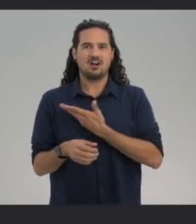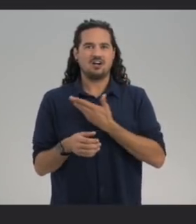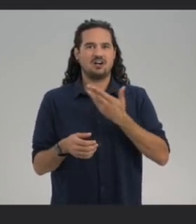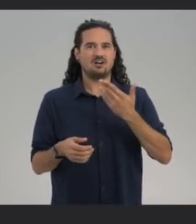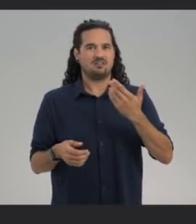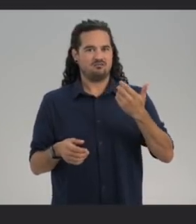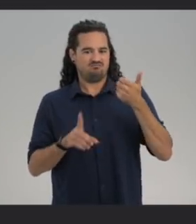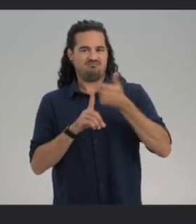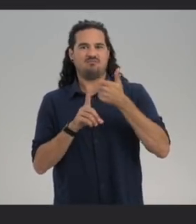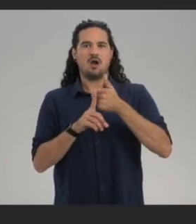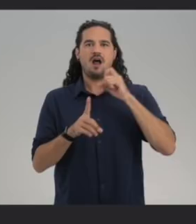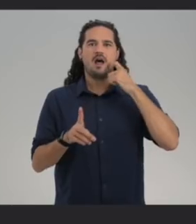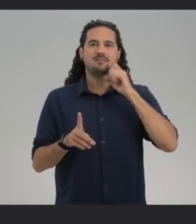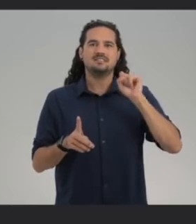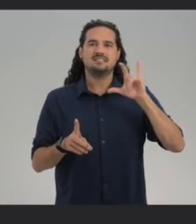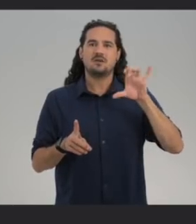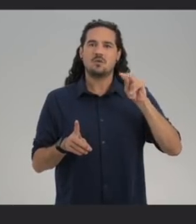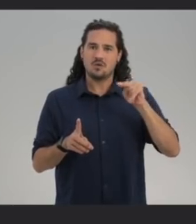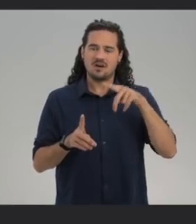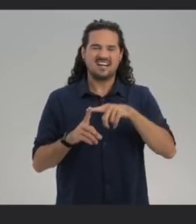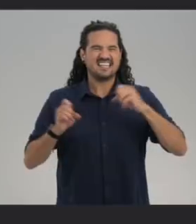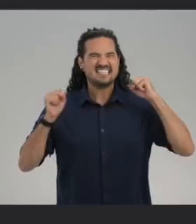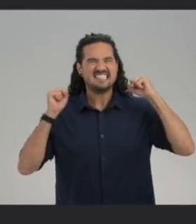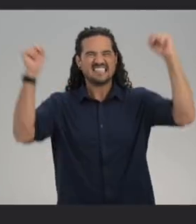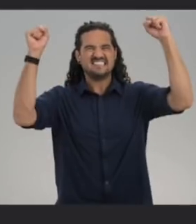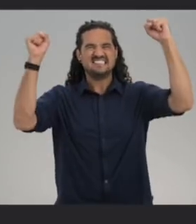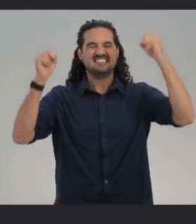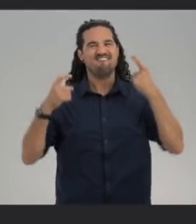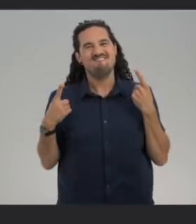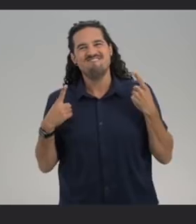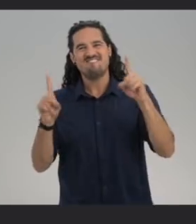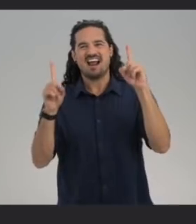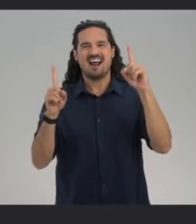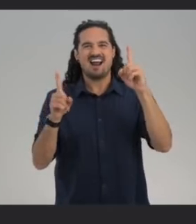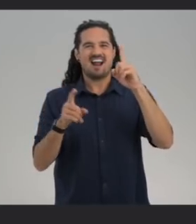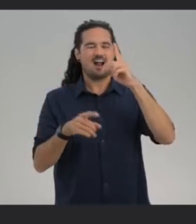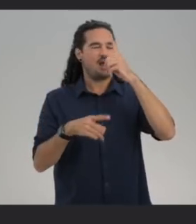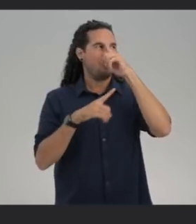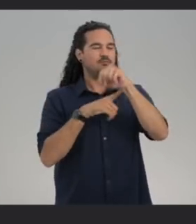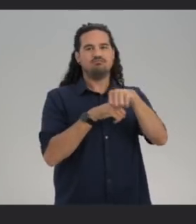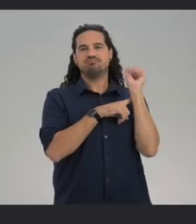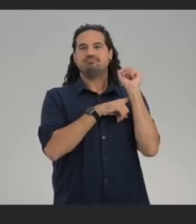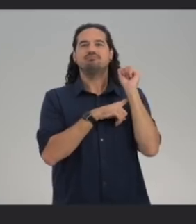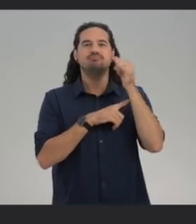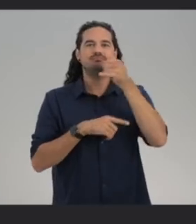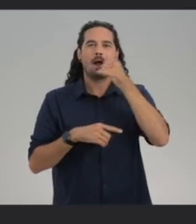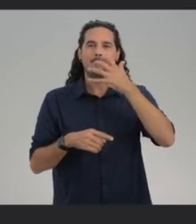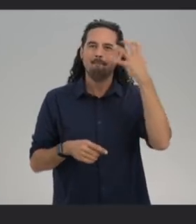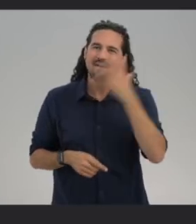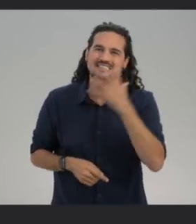to our own Apple Silicon. Yes! It blew my mind. One word was... -Amazing.